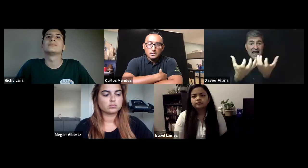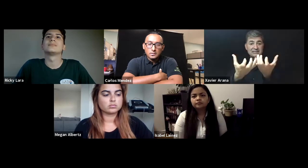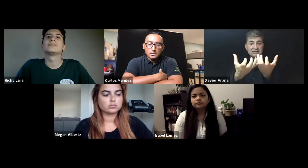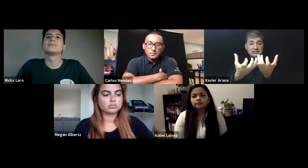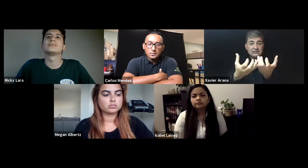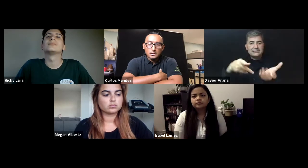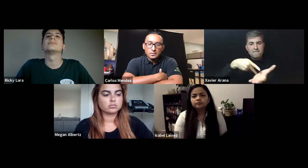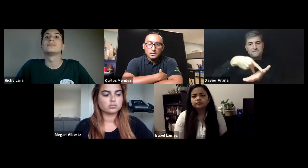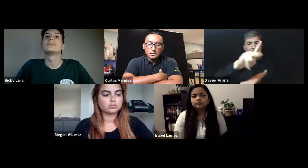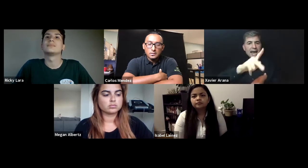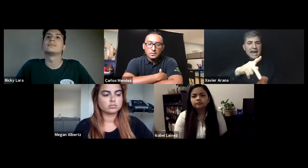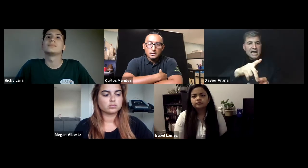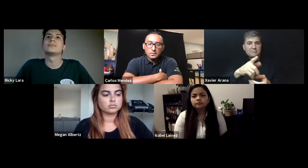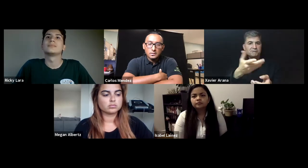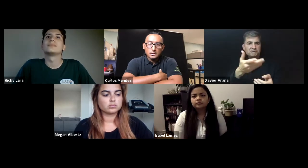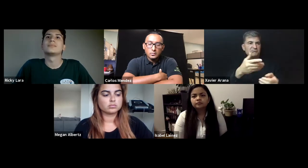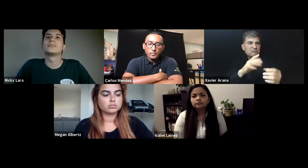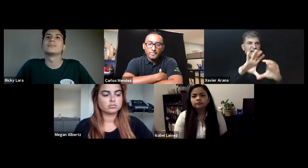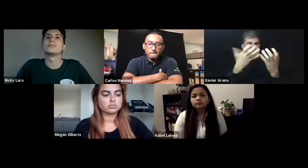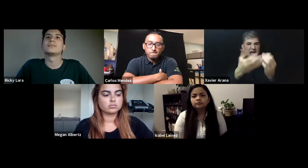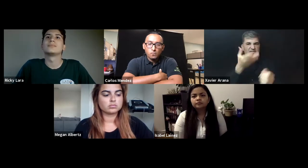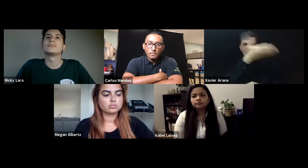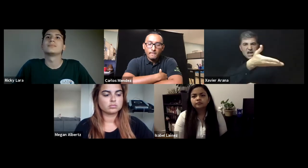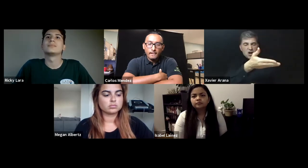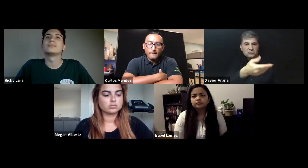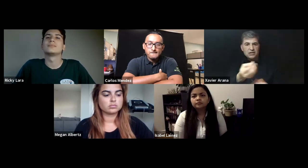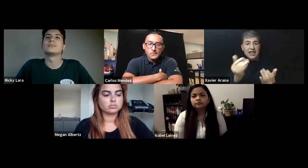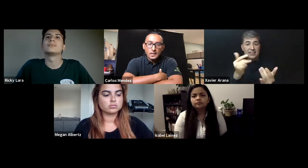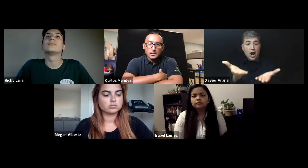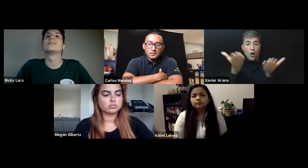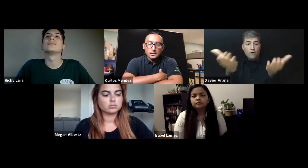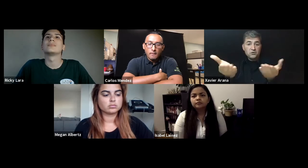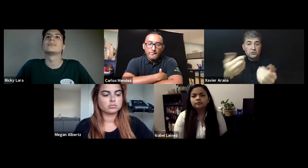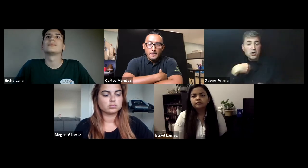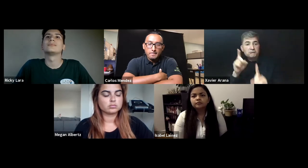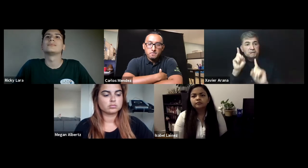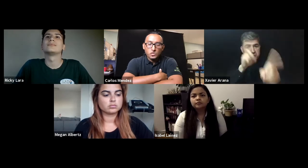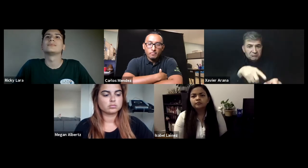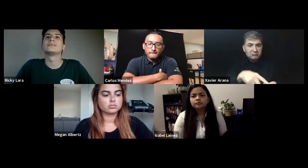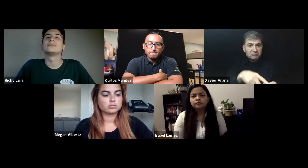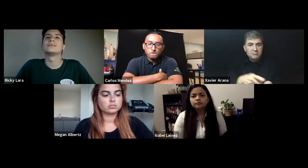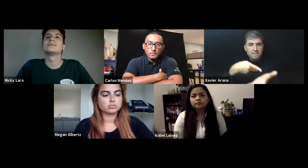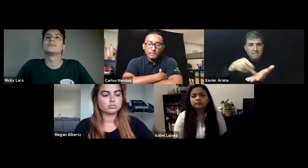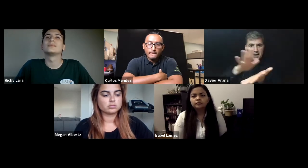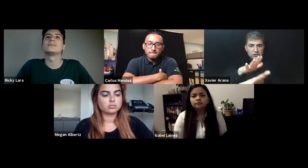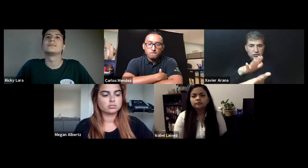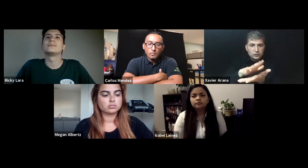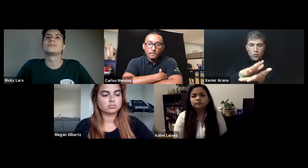We take cooking classes. You pay, like, a class fee, and then they offer something...